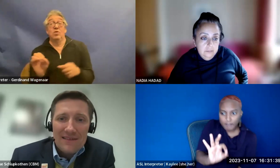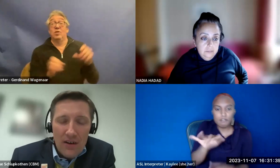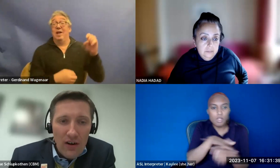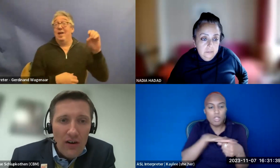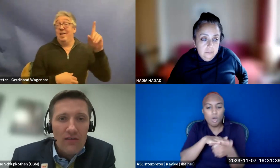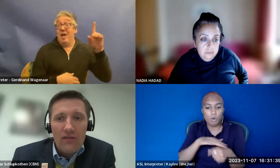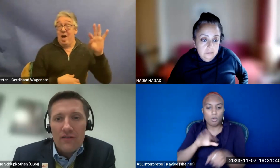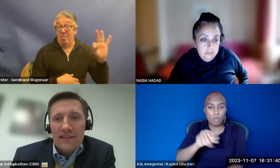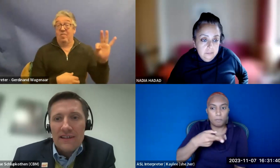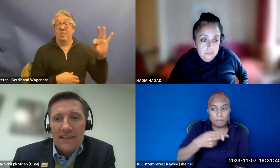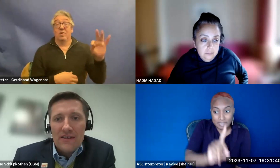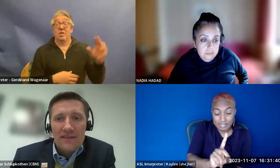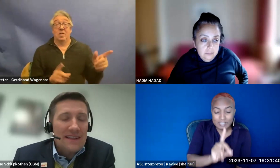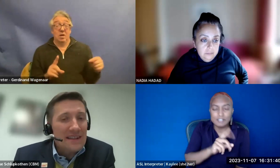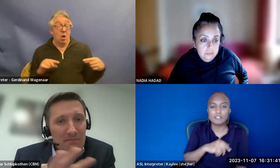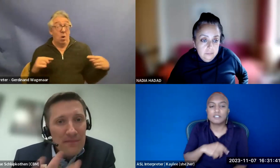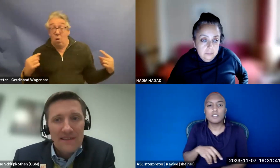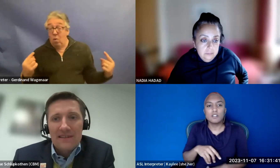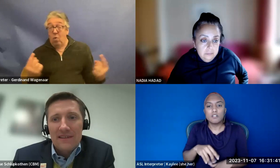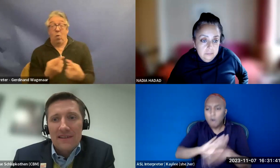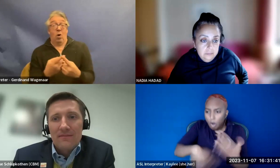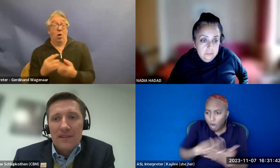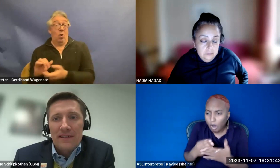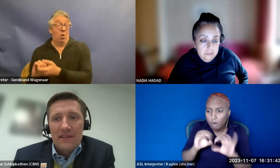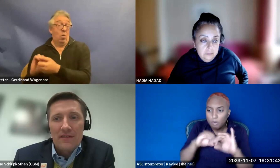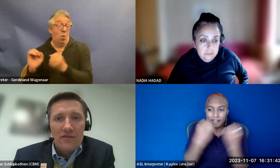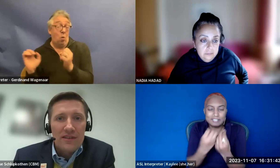And all organisations committed to disability inclusion